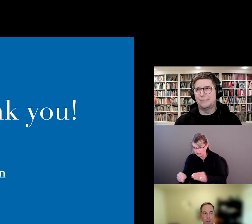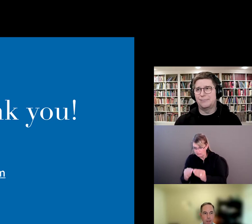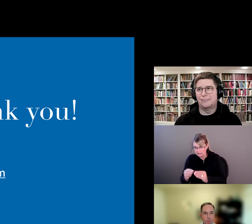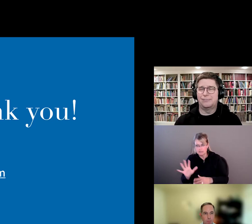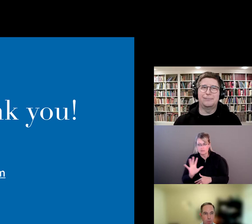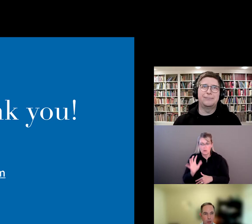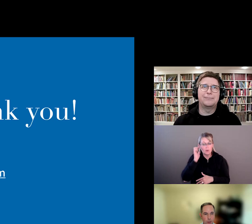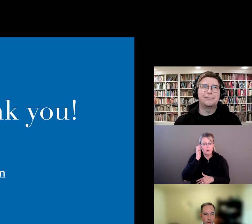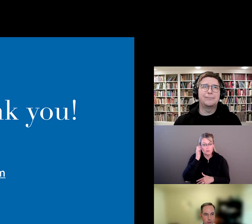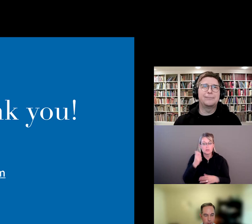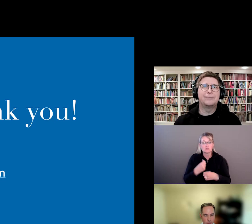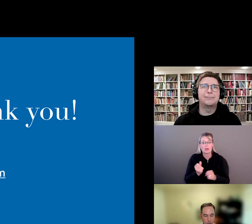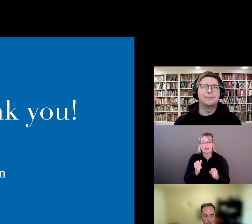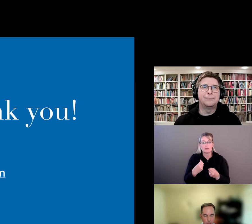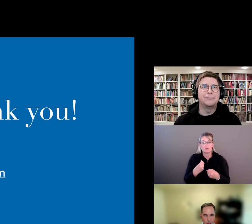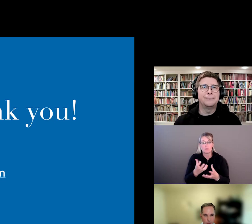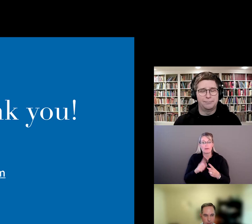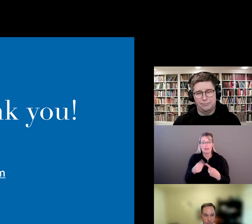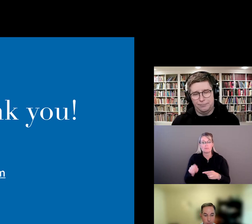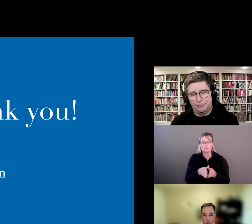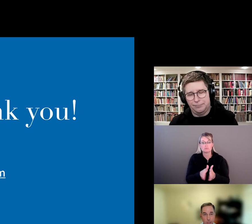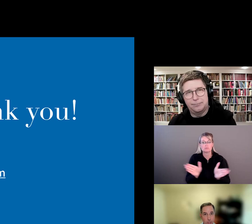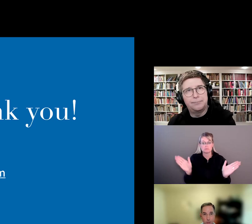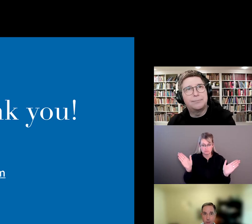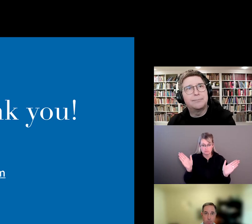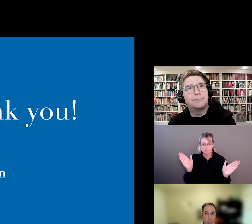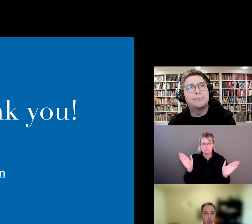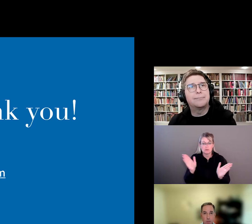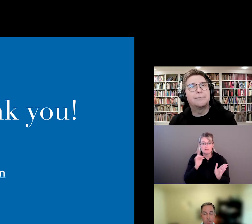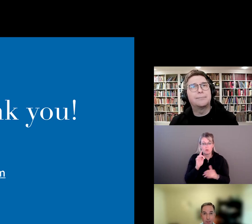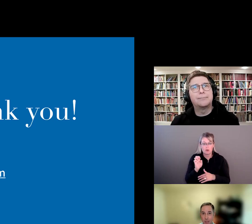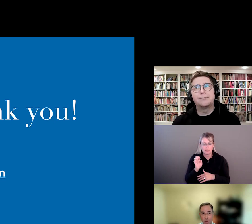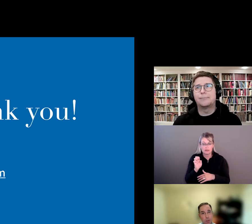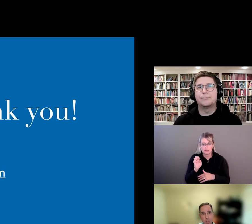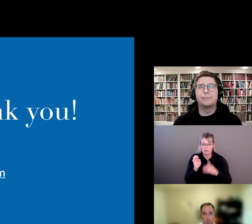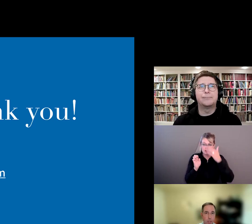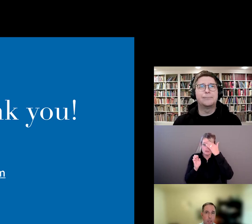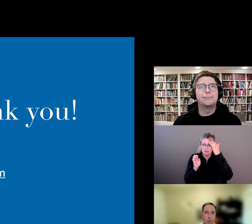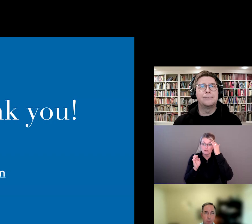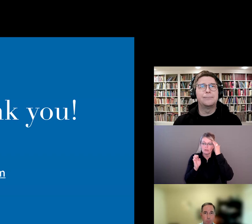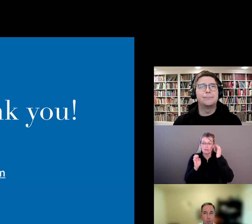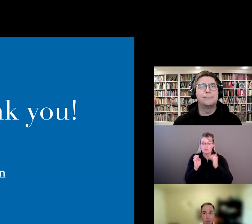getting them to broaden and think about you need an ecosystem and have to have leadership to pull